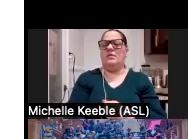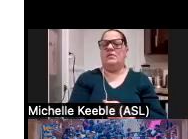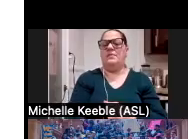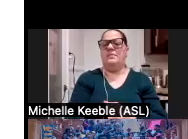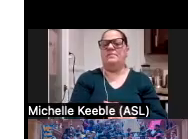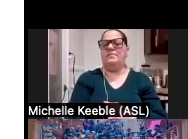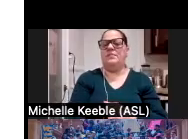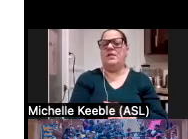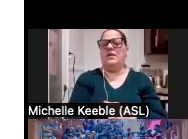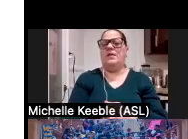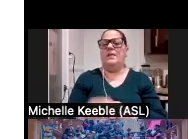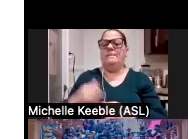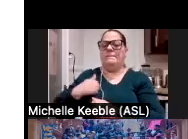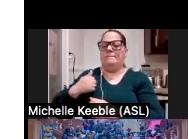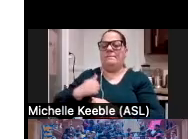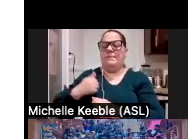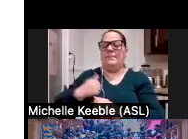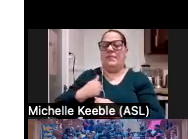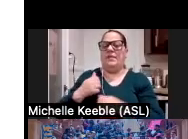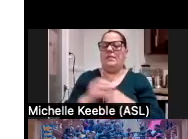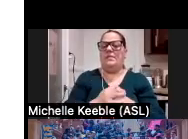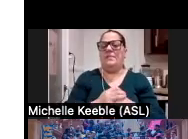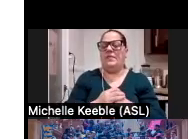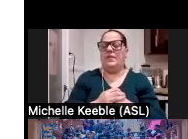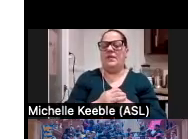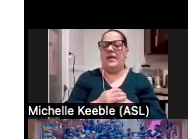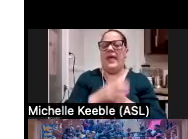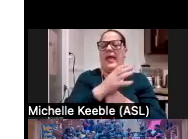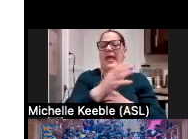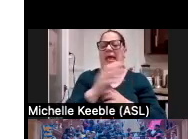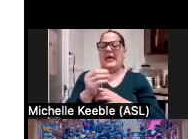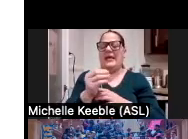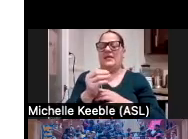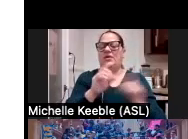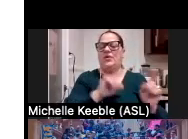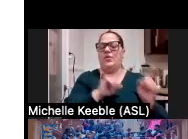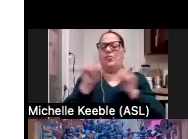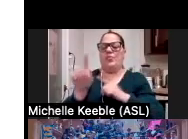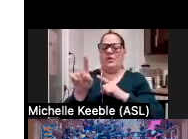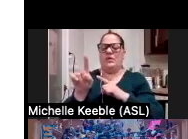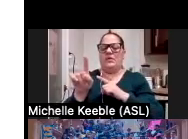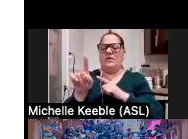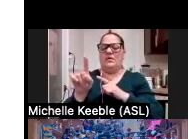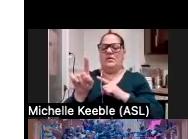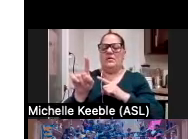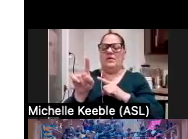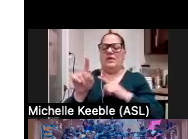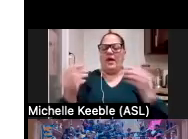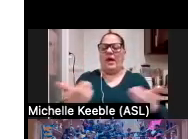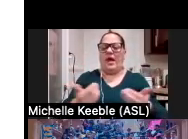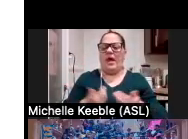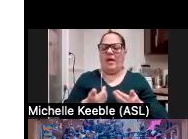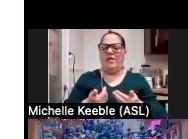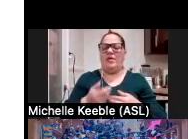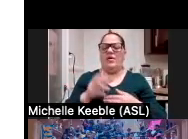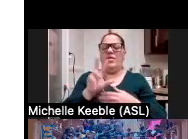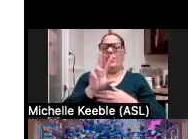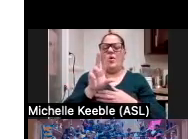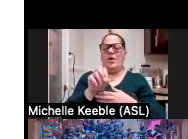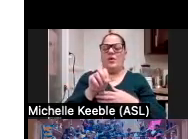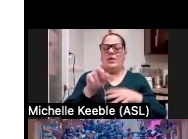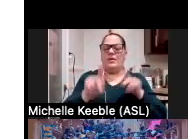uh military vehicles. Um and he went out and he was able to hire 30 people with disabilities.